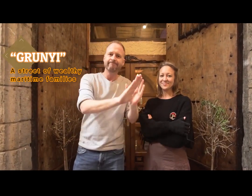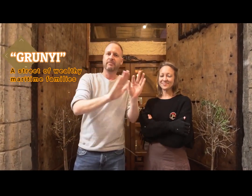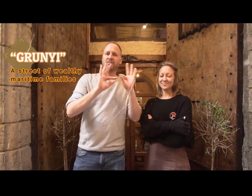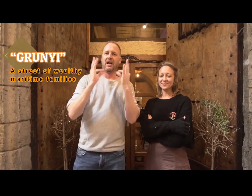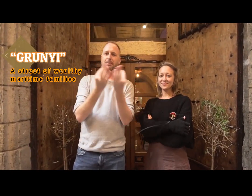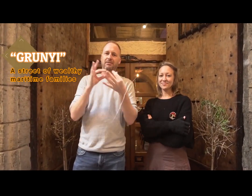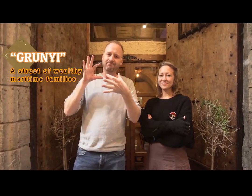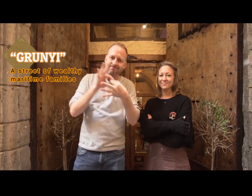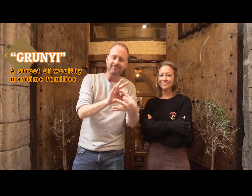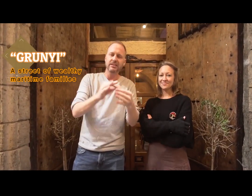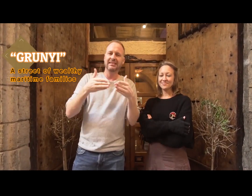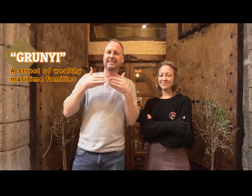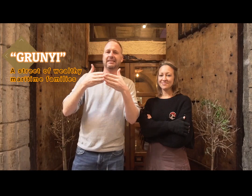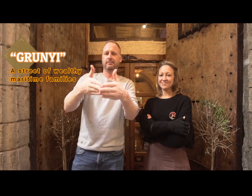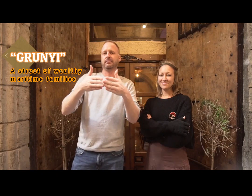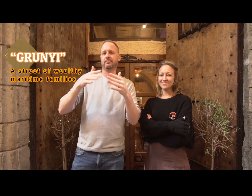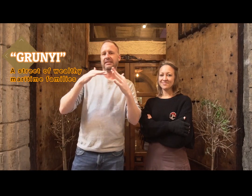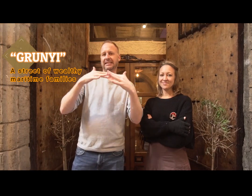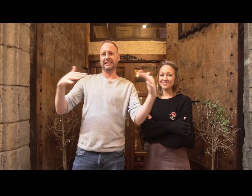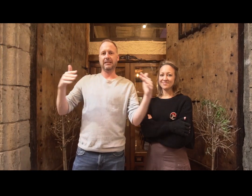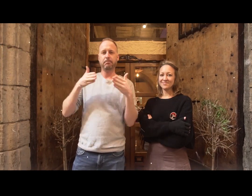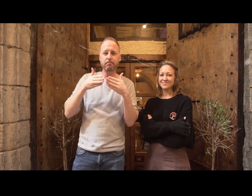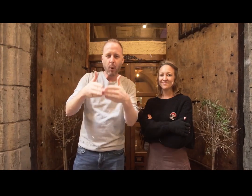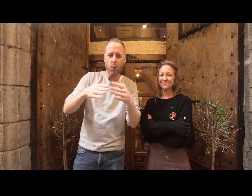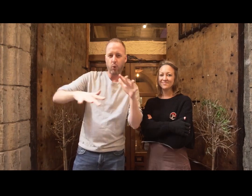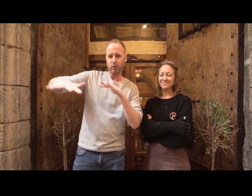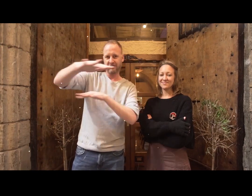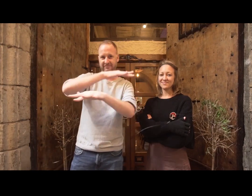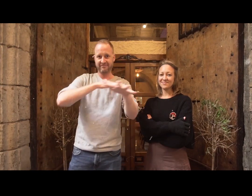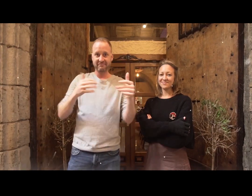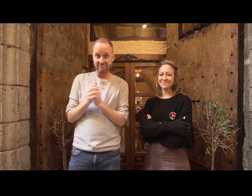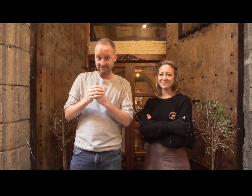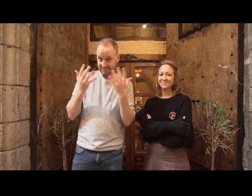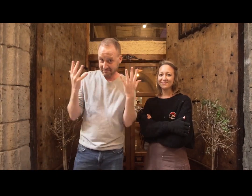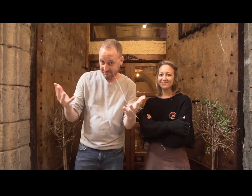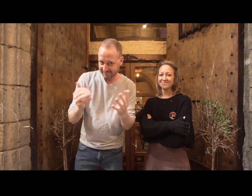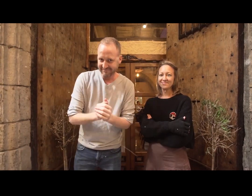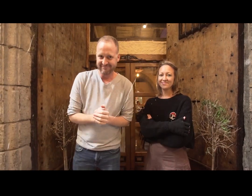They lived in this street as did many other families with those kinds of maritime connections